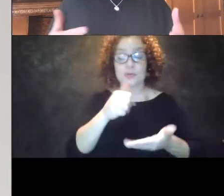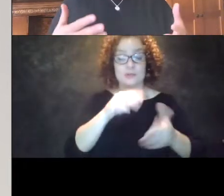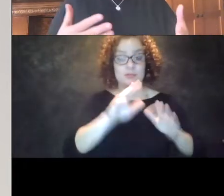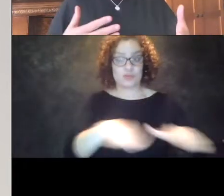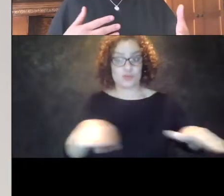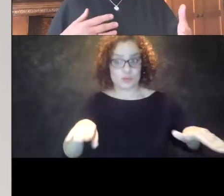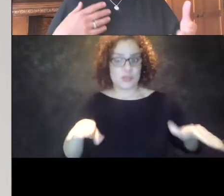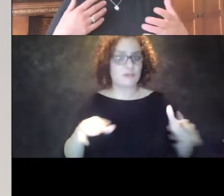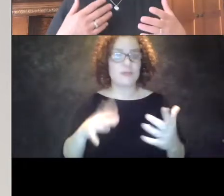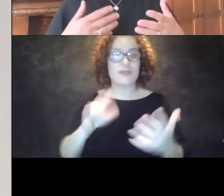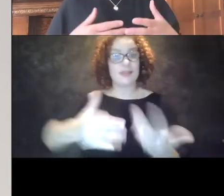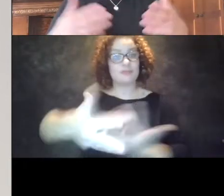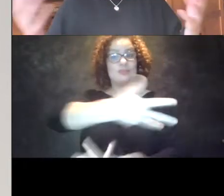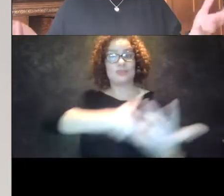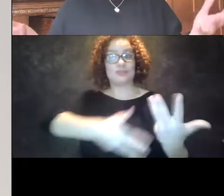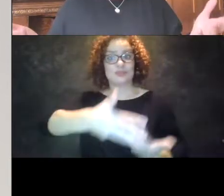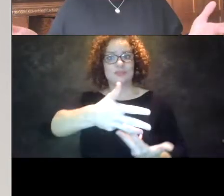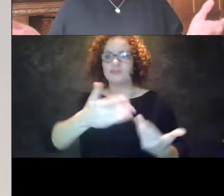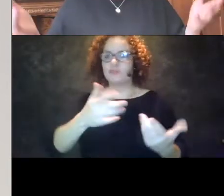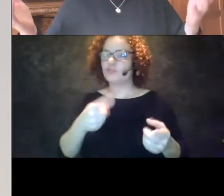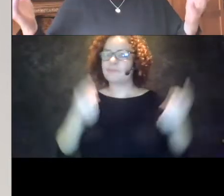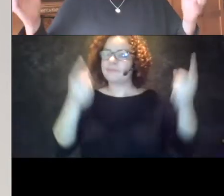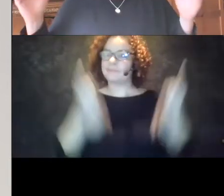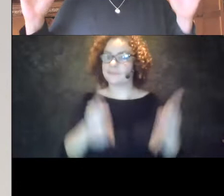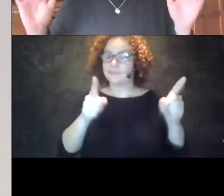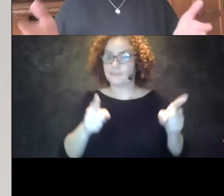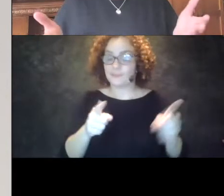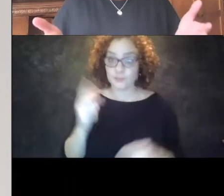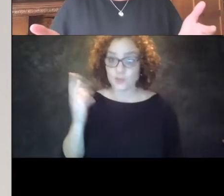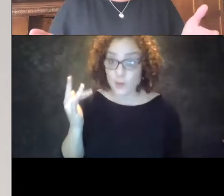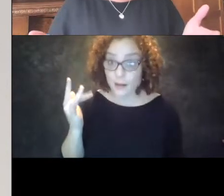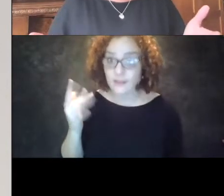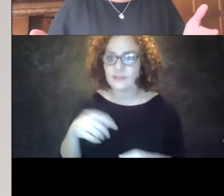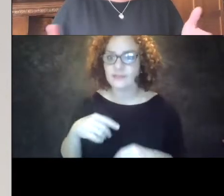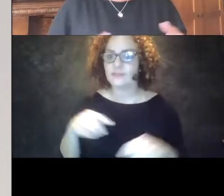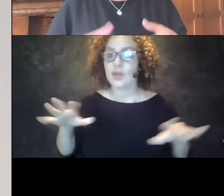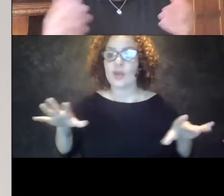because they're able to pick it up through incidental learning, they're watching what's